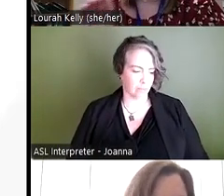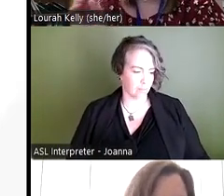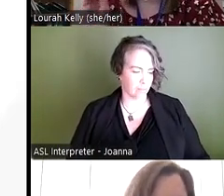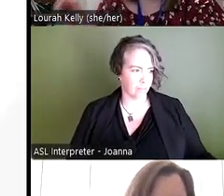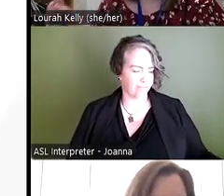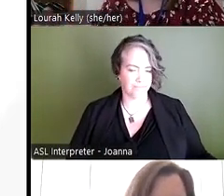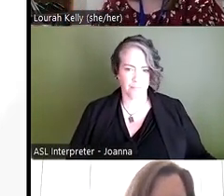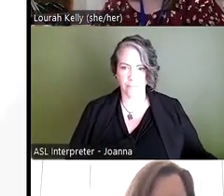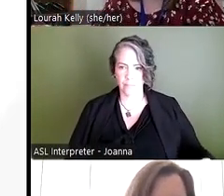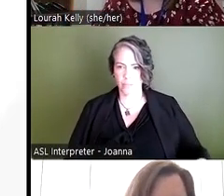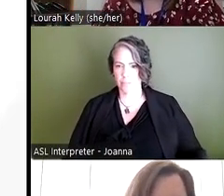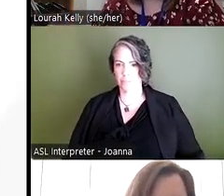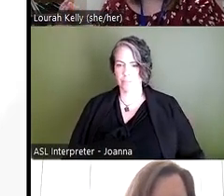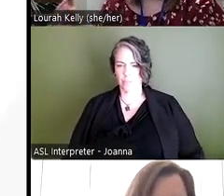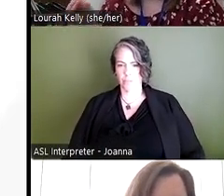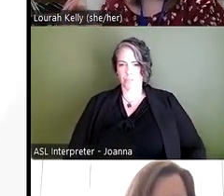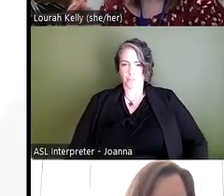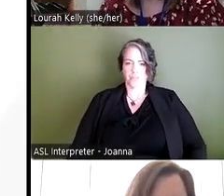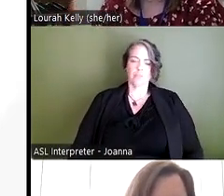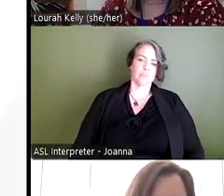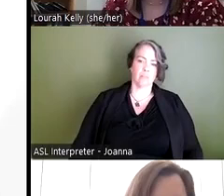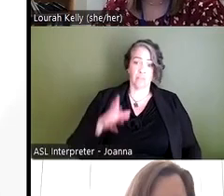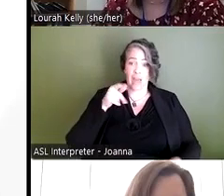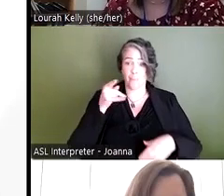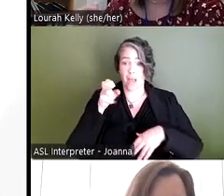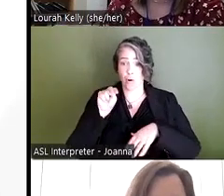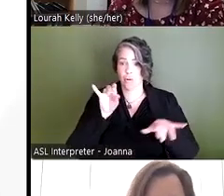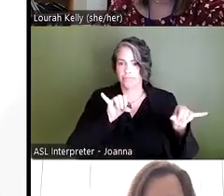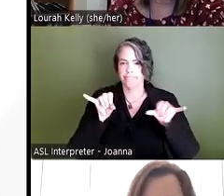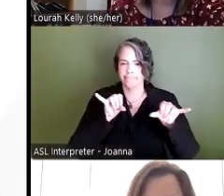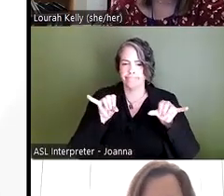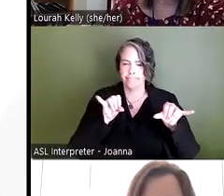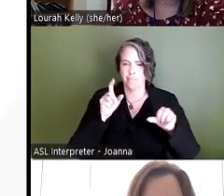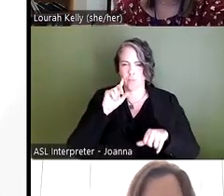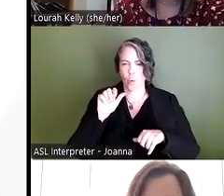And then these same patterns were there for alcohol use disorder and suicidal thoughts.